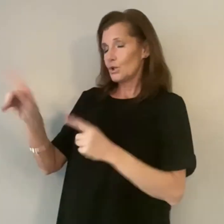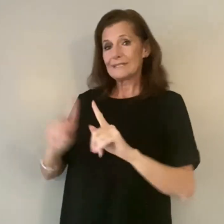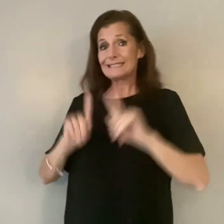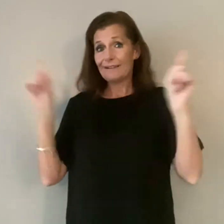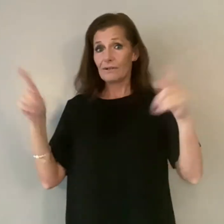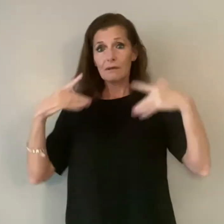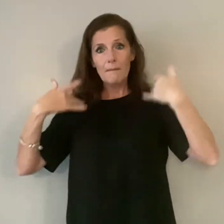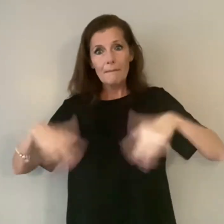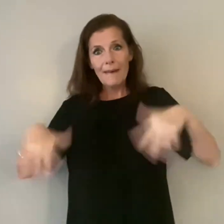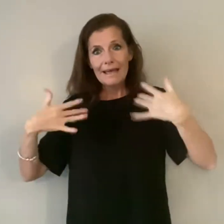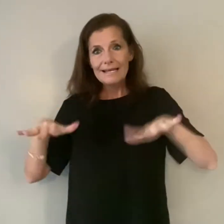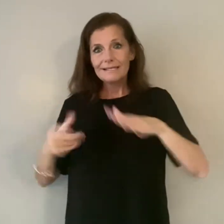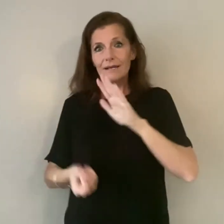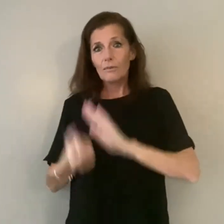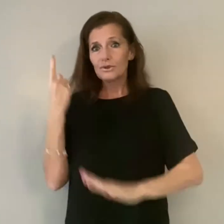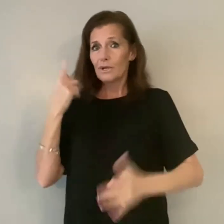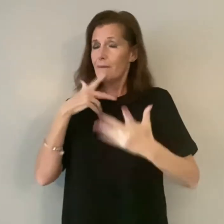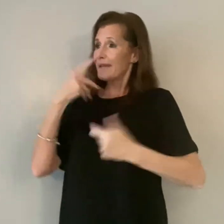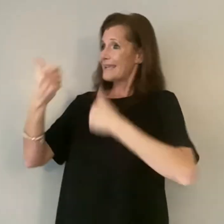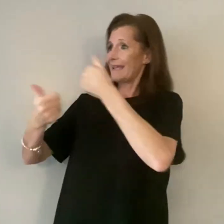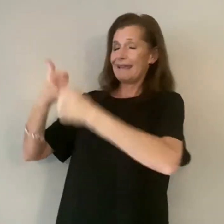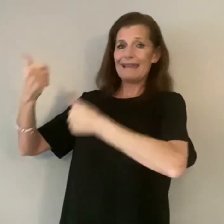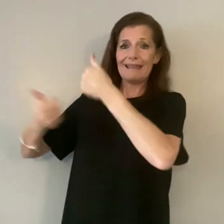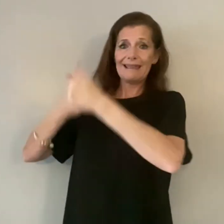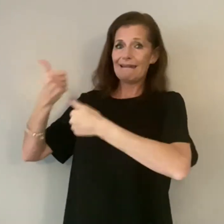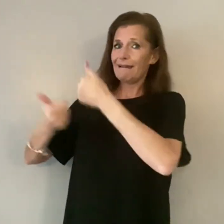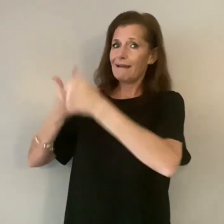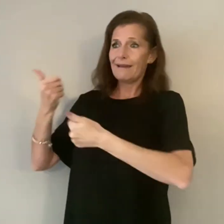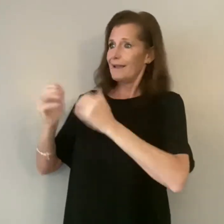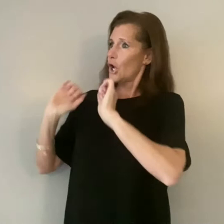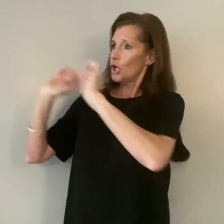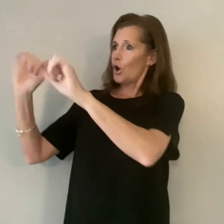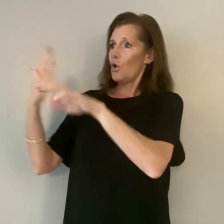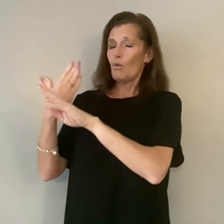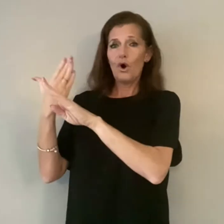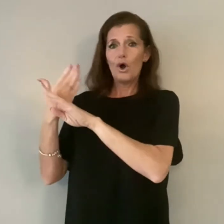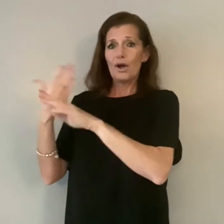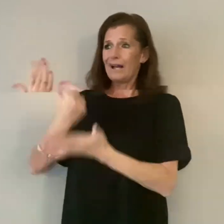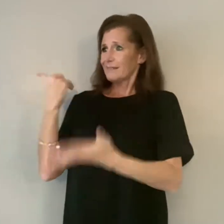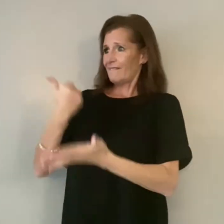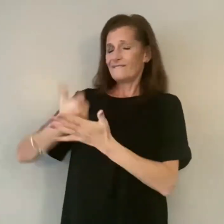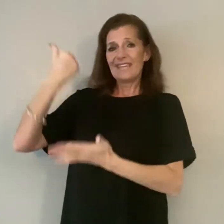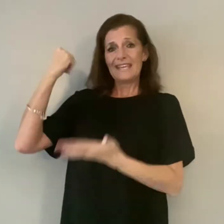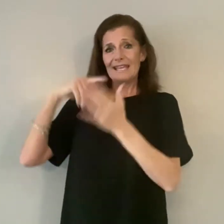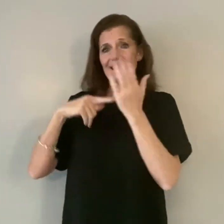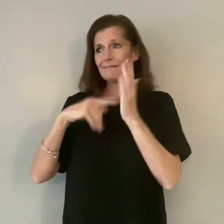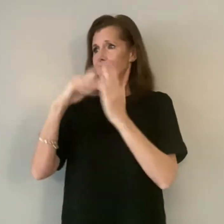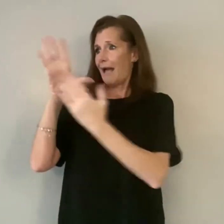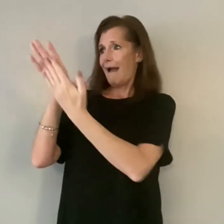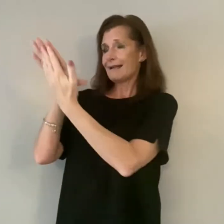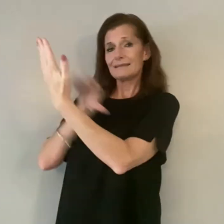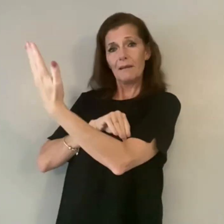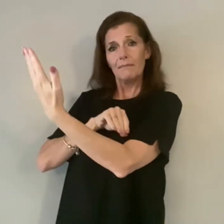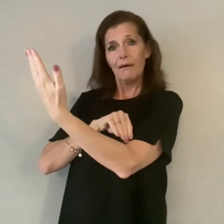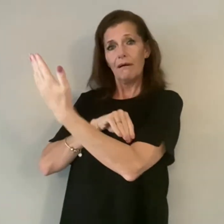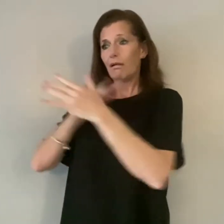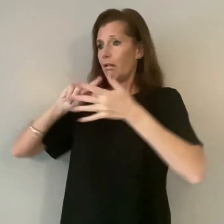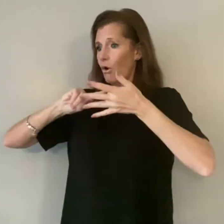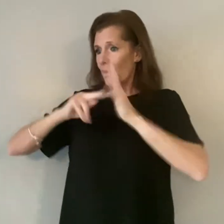And I think it's an amazing opportunity and I'm I would lodge supplies and that what you're doing there is just a sort of fabulous example of an organization